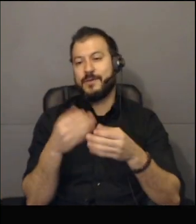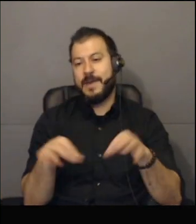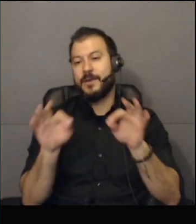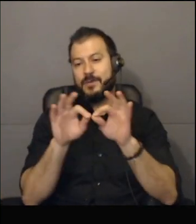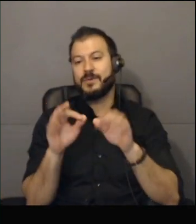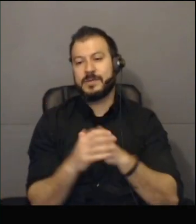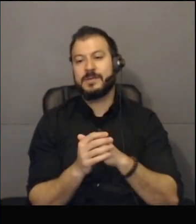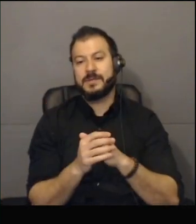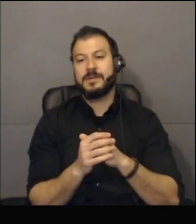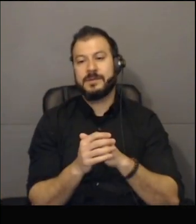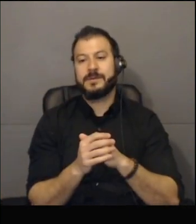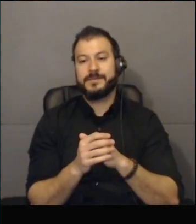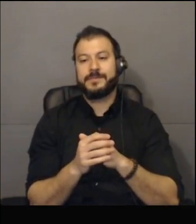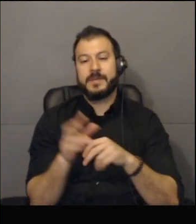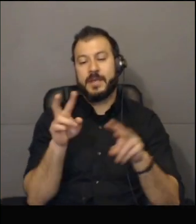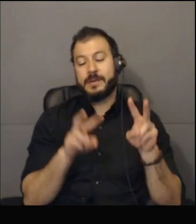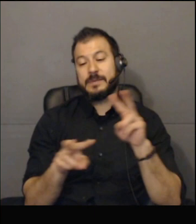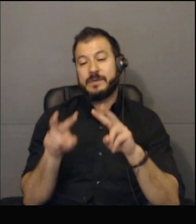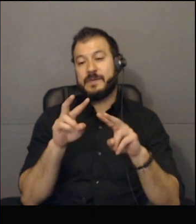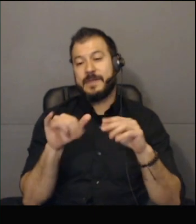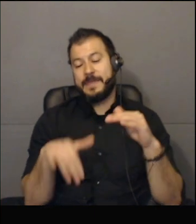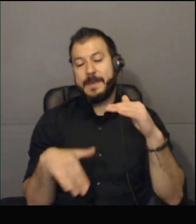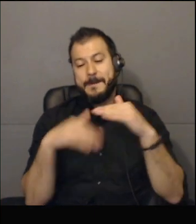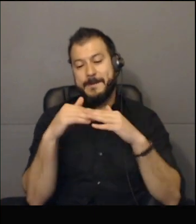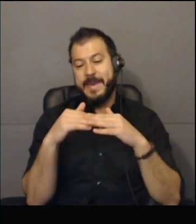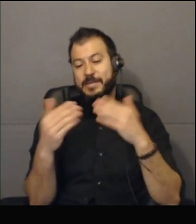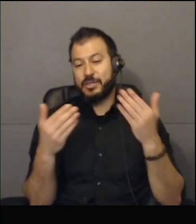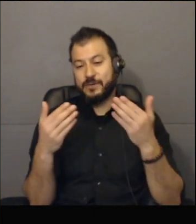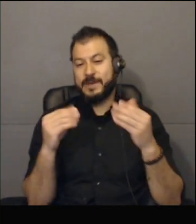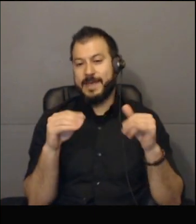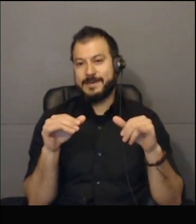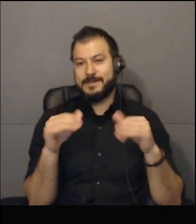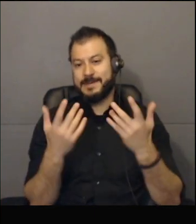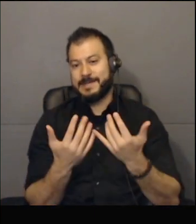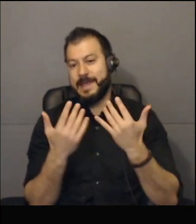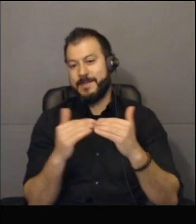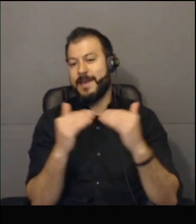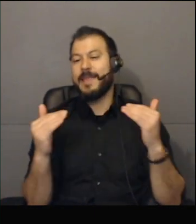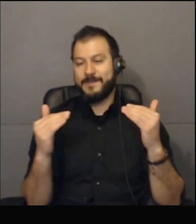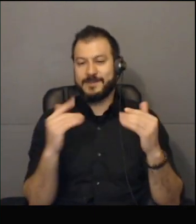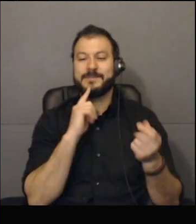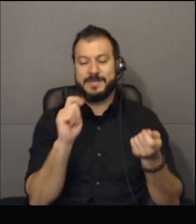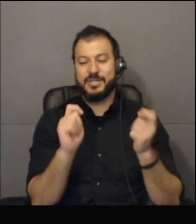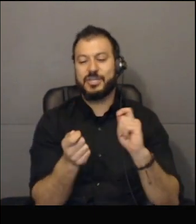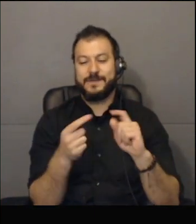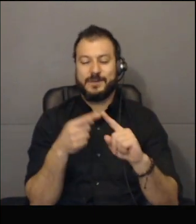Observe that the Max servers and standby levels have been adjusted to the specific.